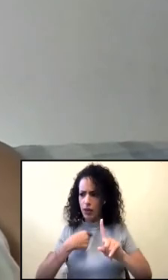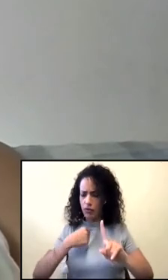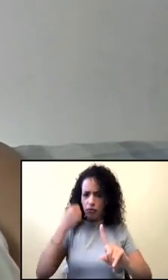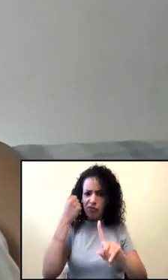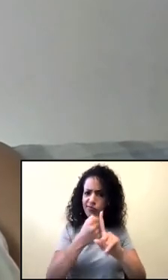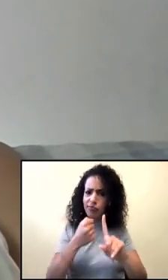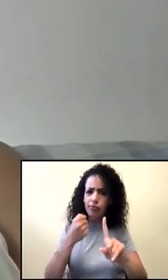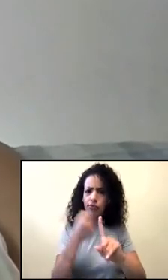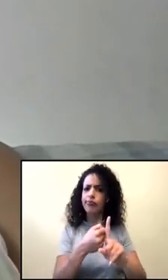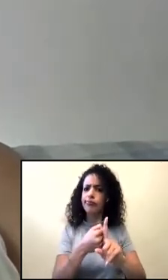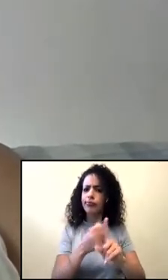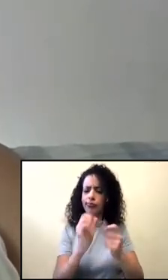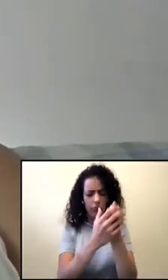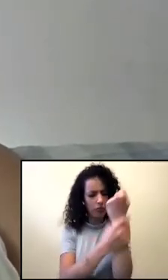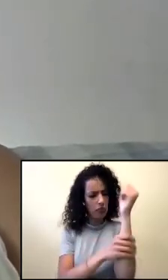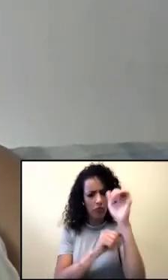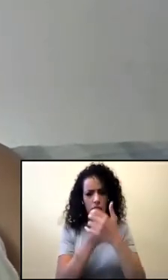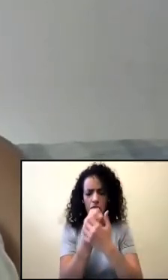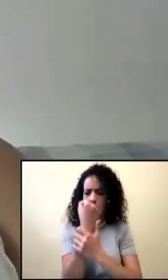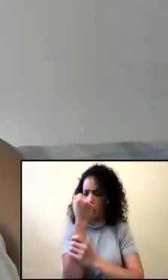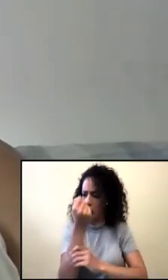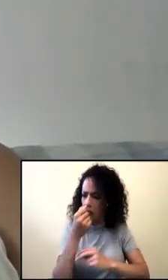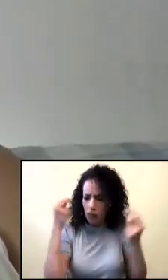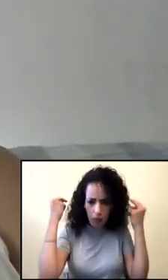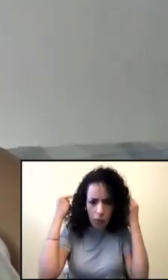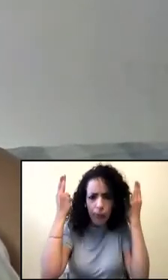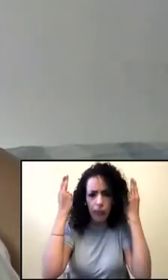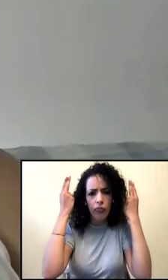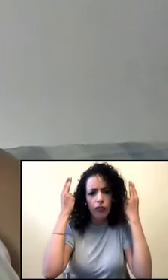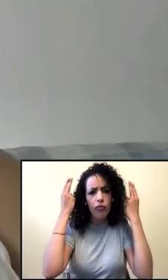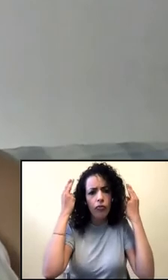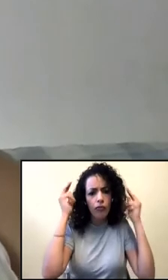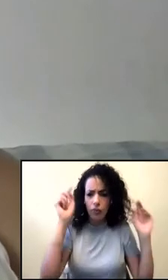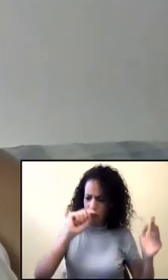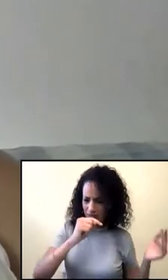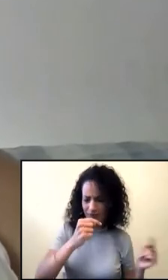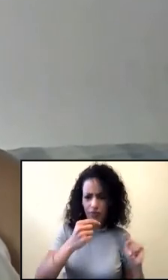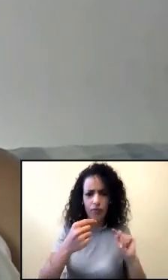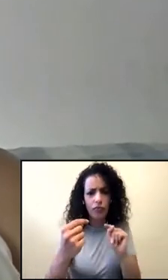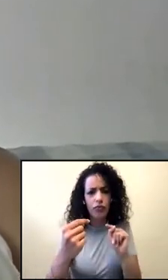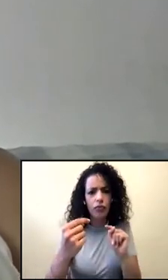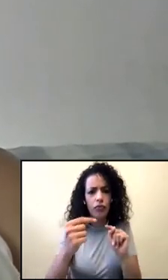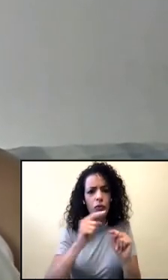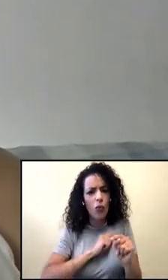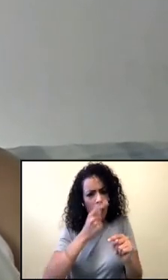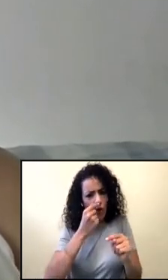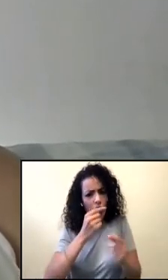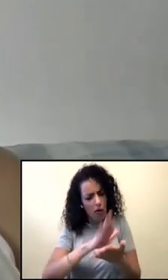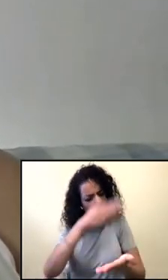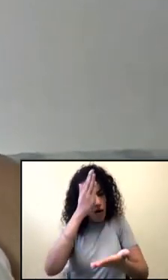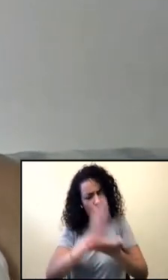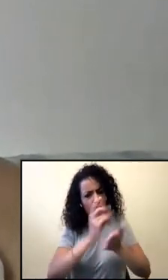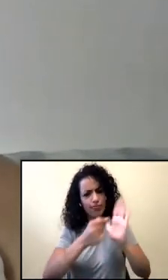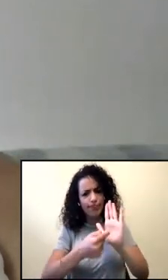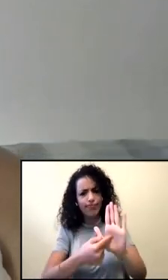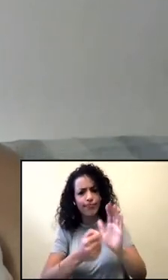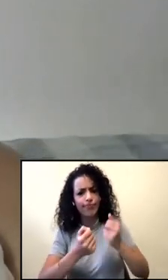because it was, as it allowed me to assert my truth, because when it was quite difficult to see